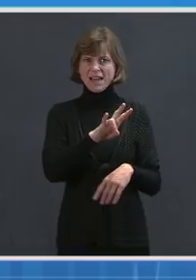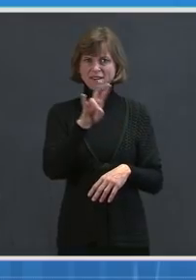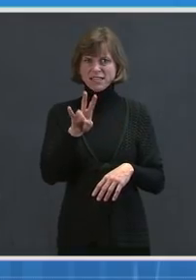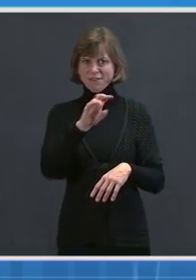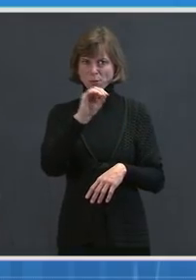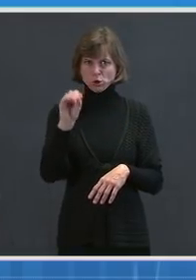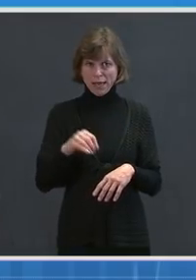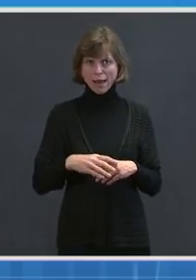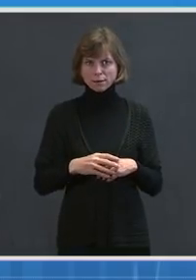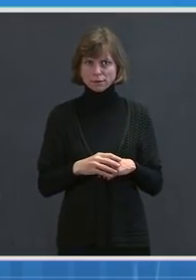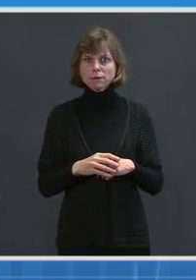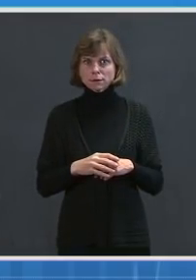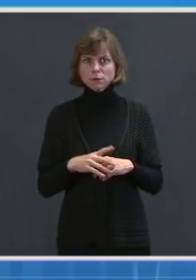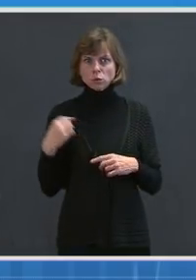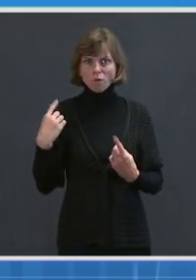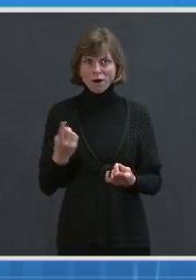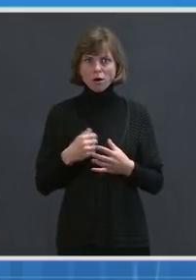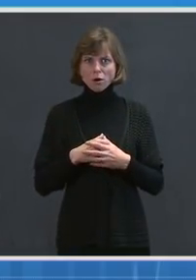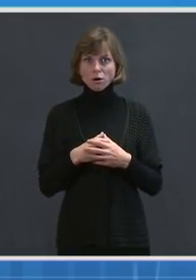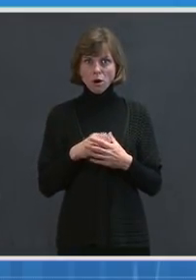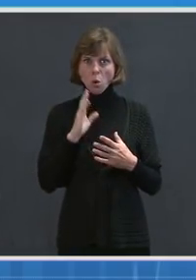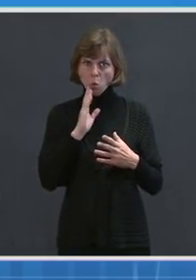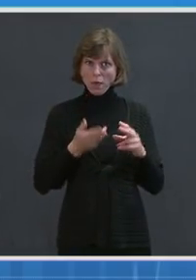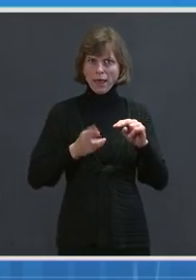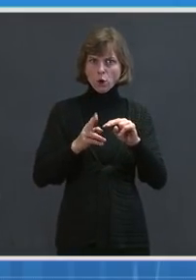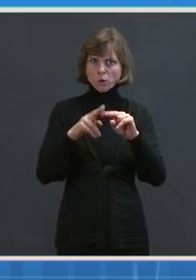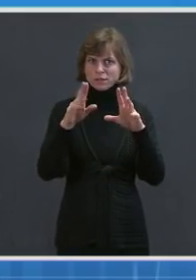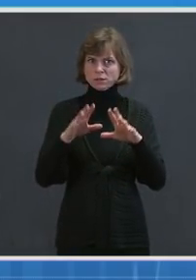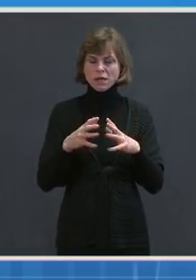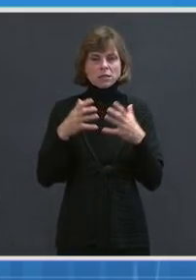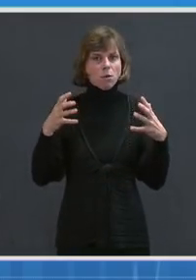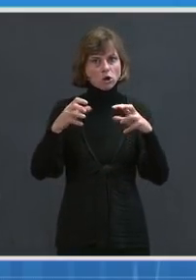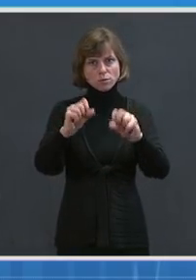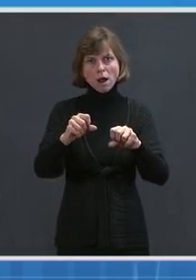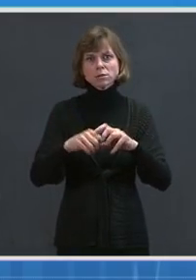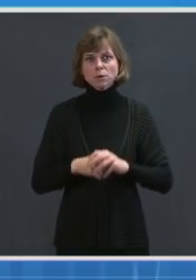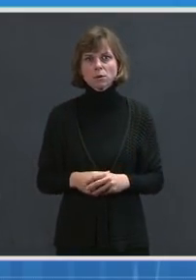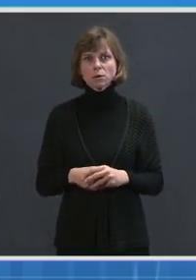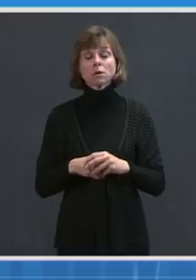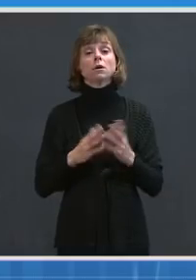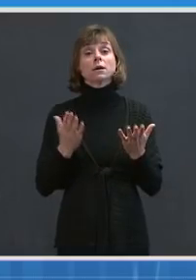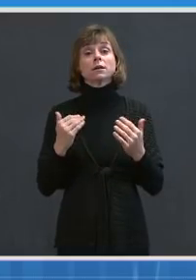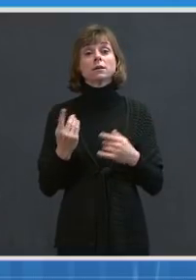and we will aim to continue to increase as much as possible. So next question.